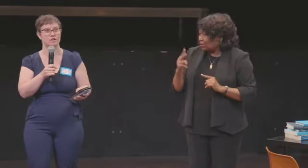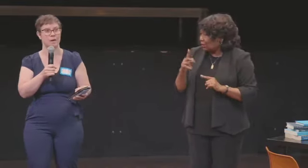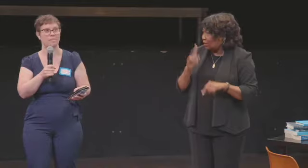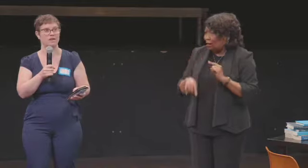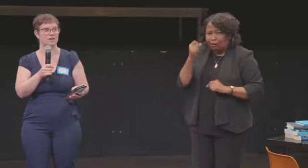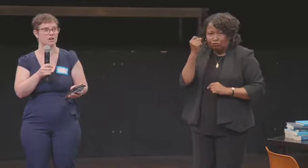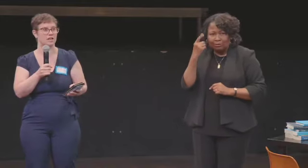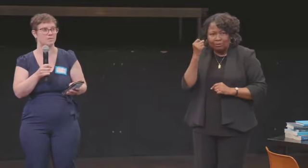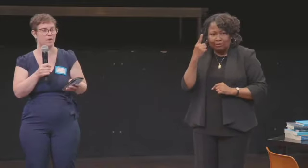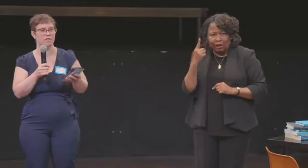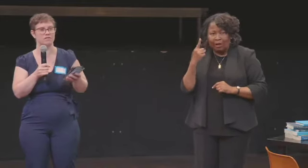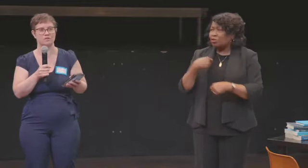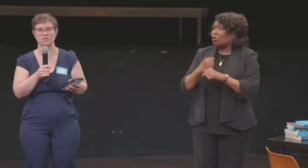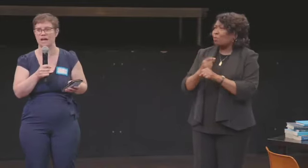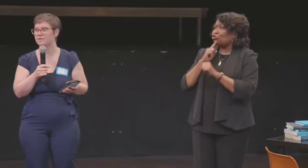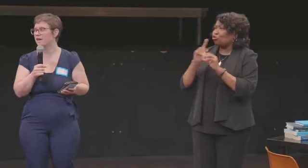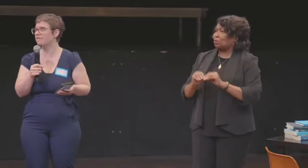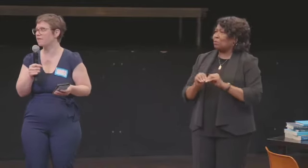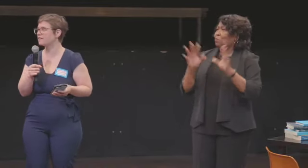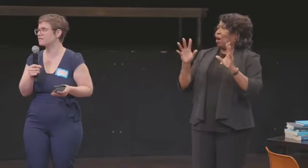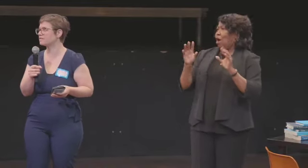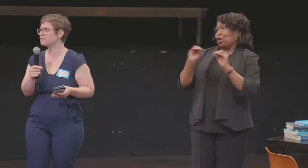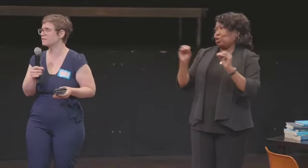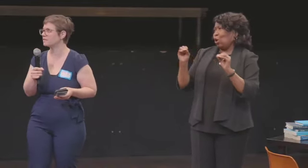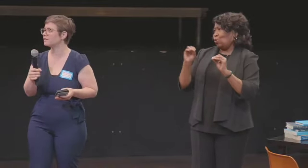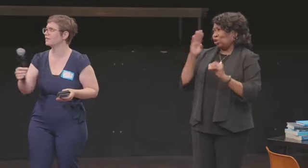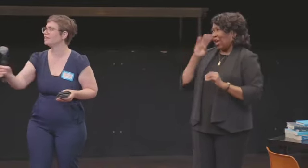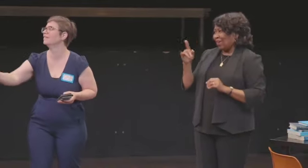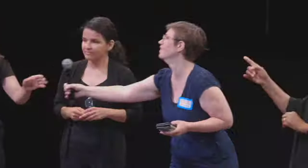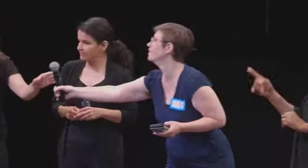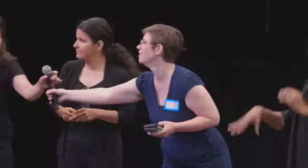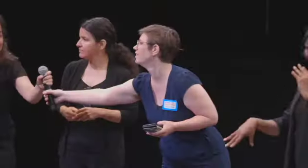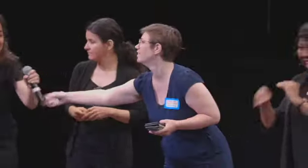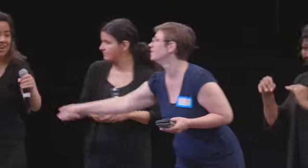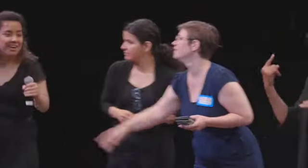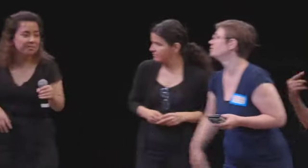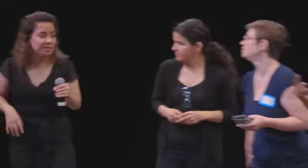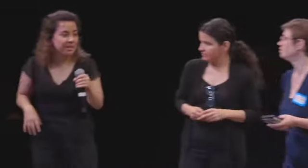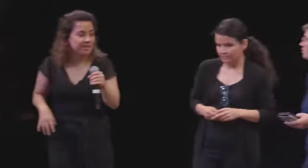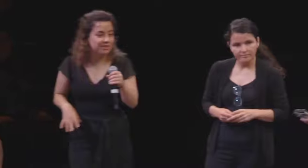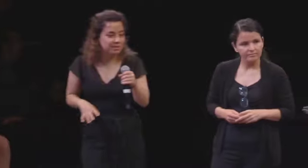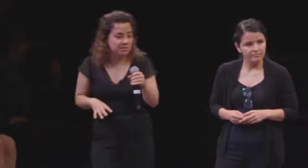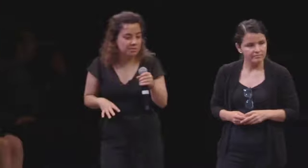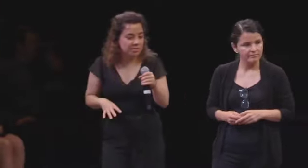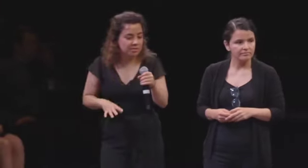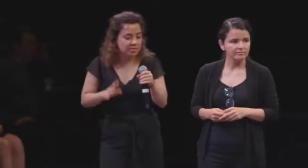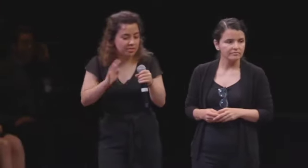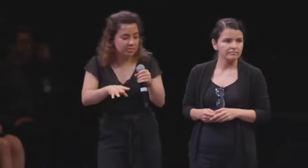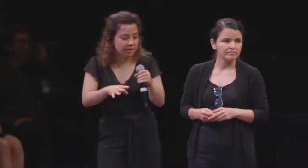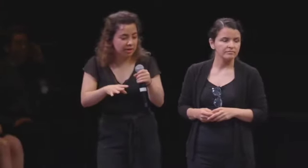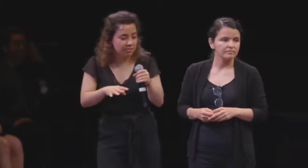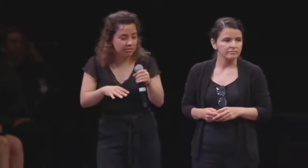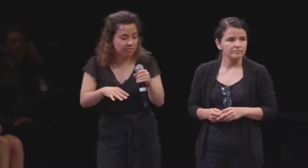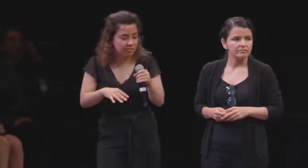so you want to make sure it's right, there's no shadows on the face. I want to add something. Okay, so speaking off of